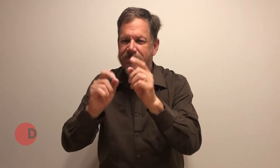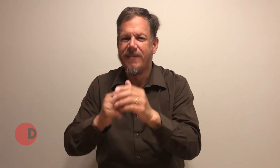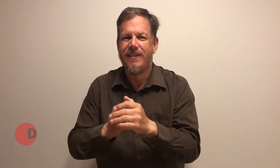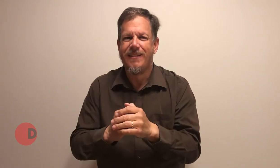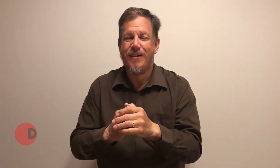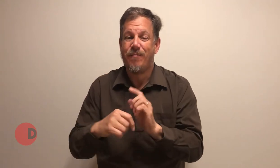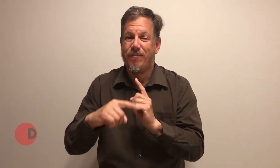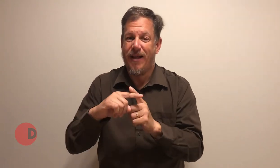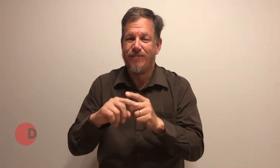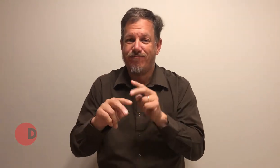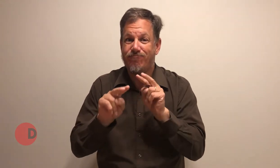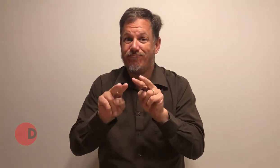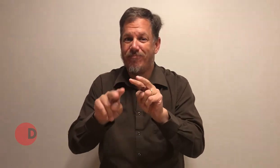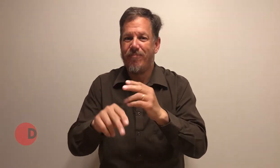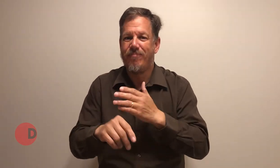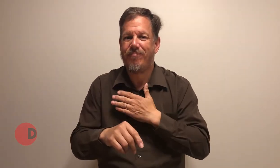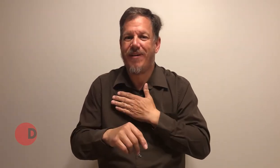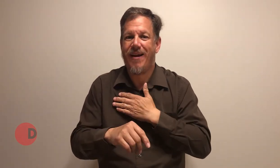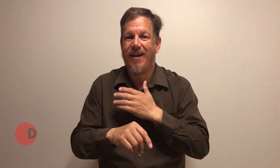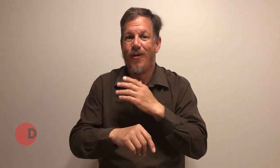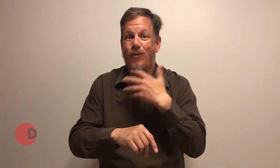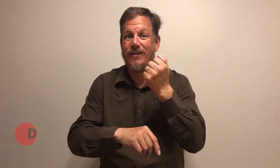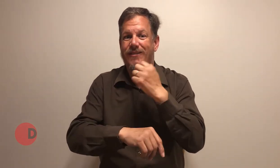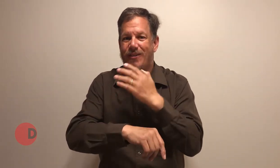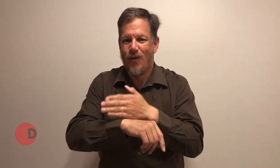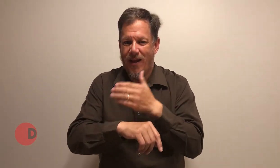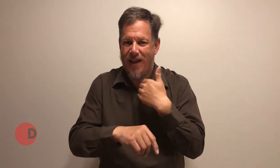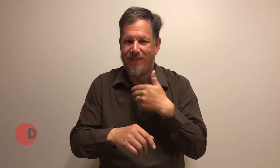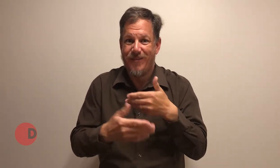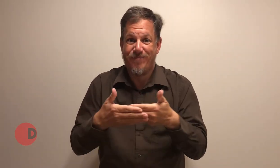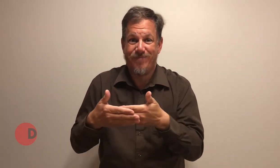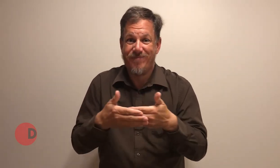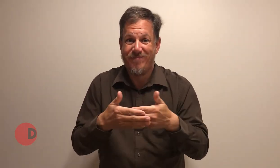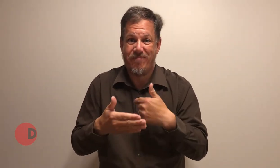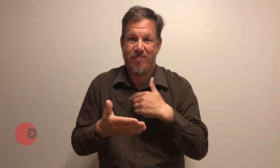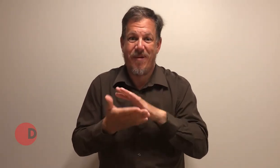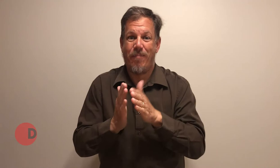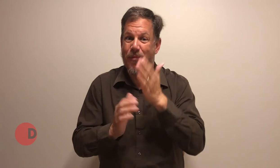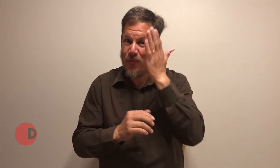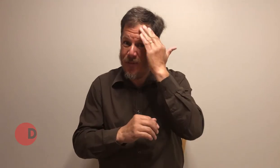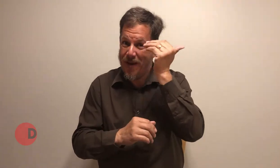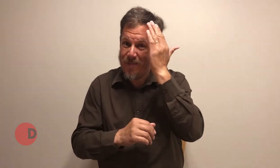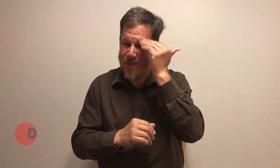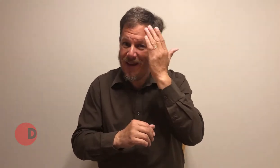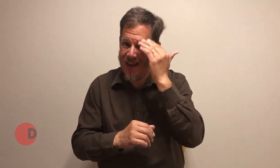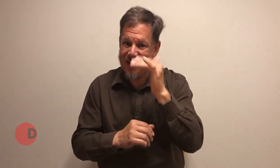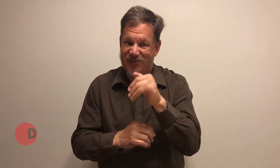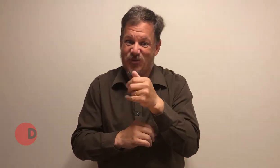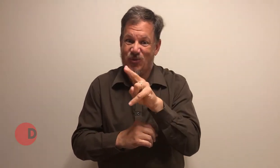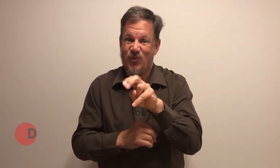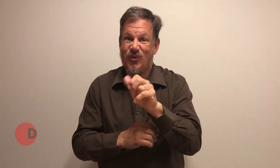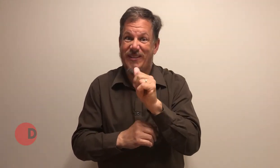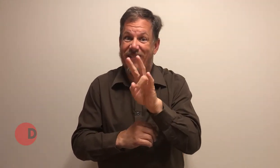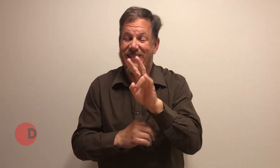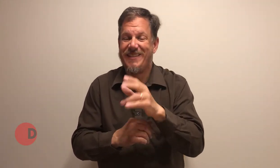and look forward to my oldest daughter having a baby, and becoming a grandpa. She is due June 17.